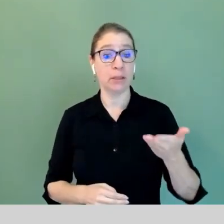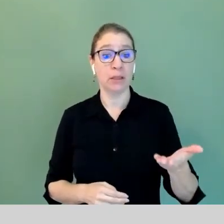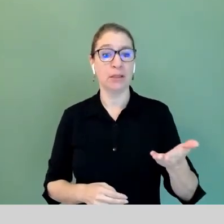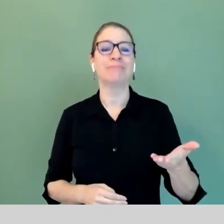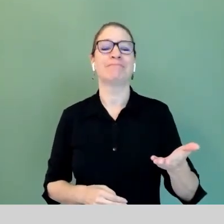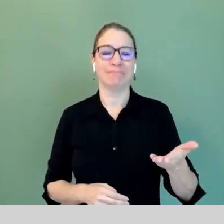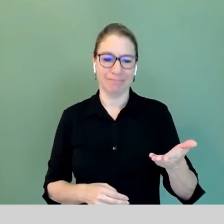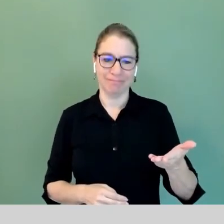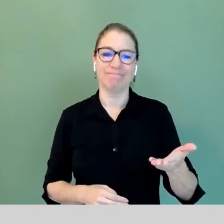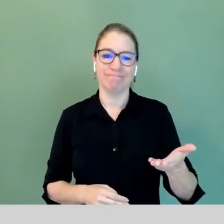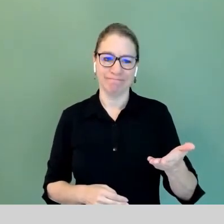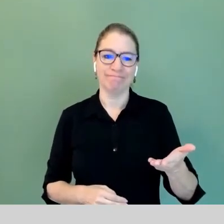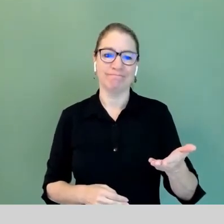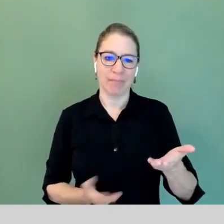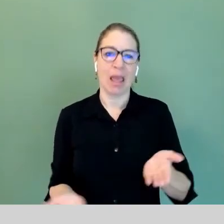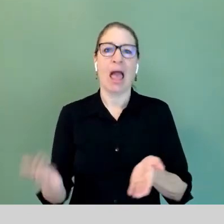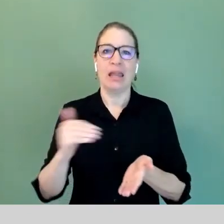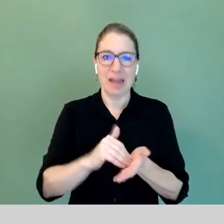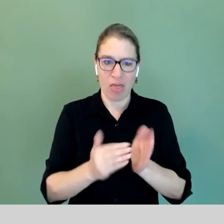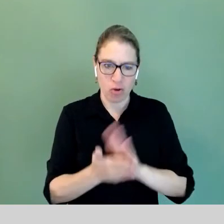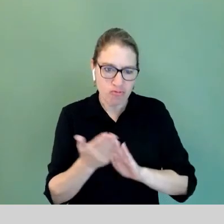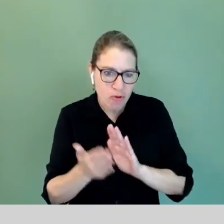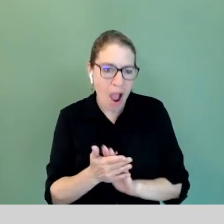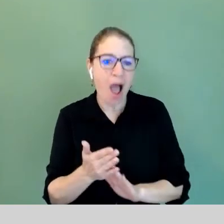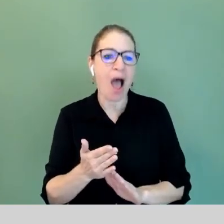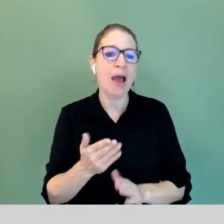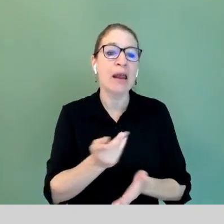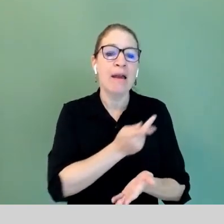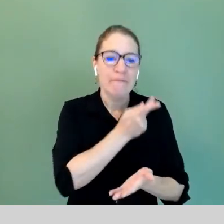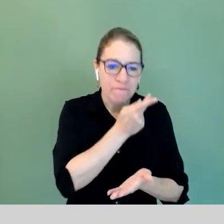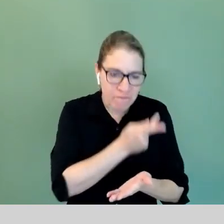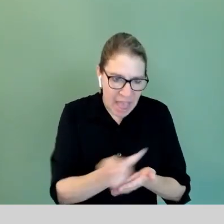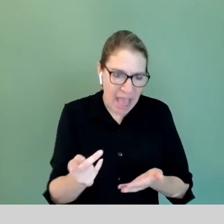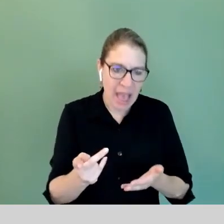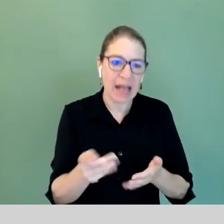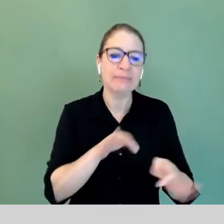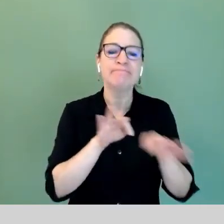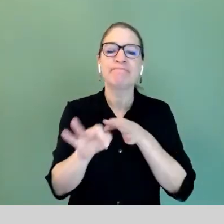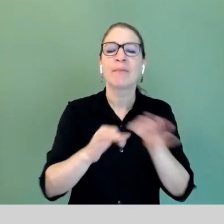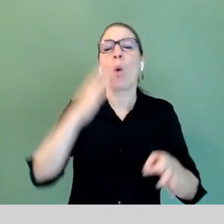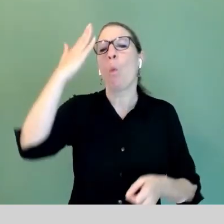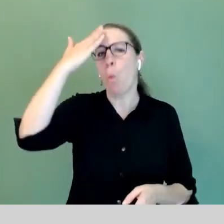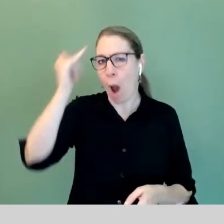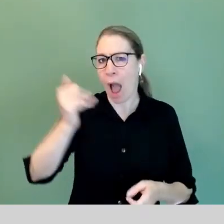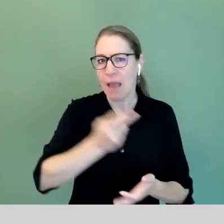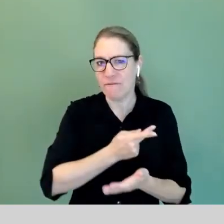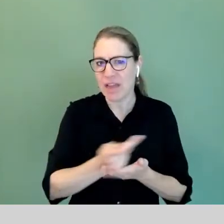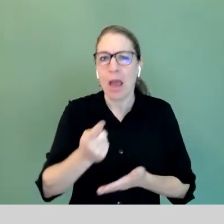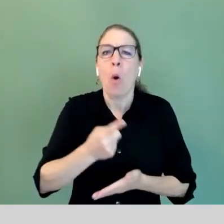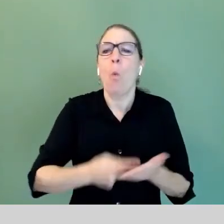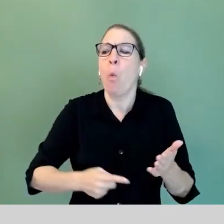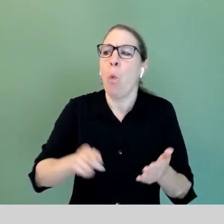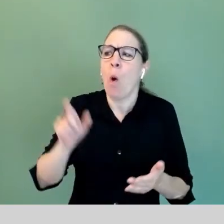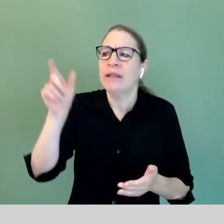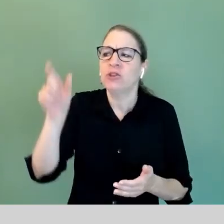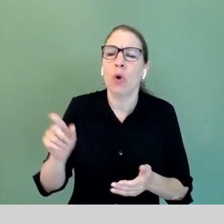I can already see there is another run. It tells me it failed. And it tells me exactly why it failed and what the unexpected values were.